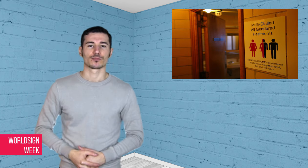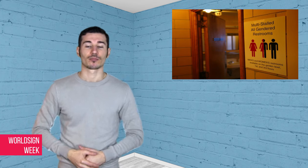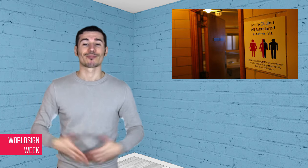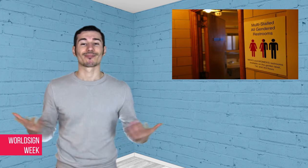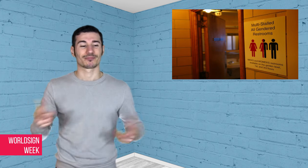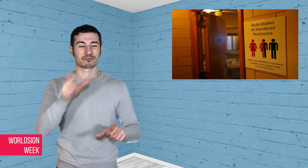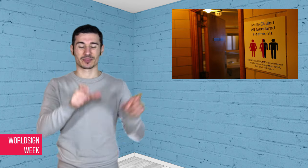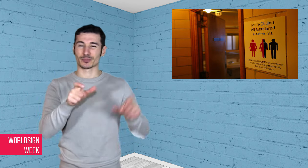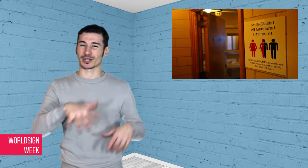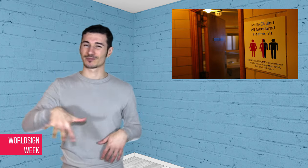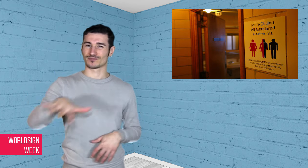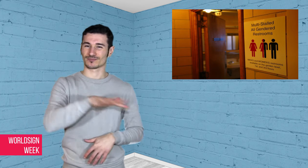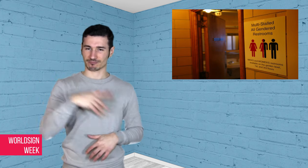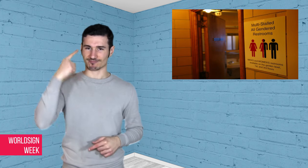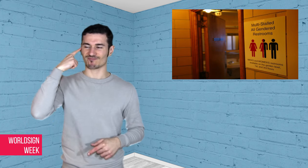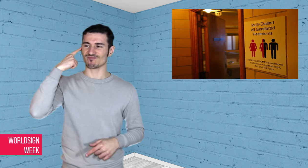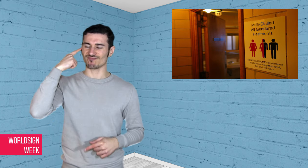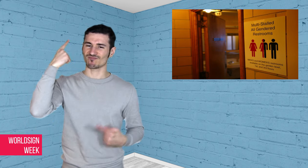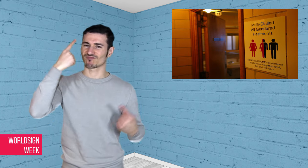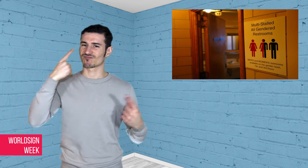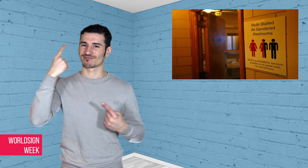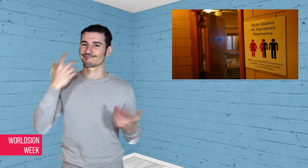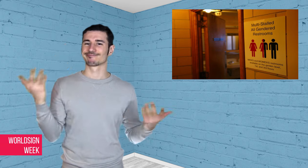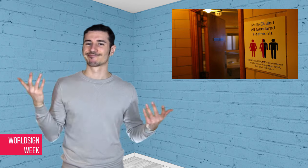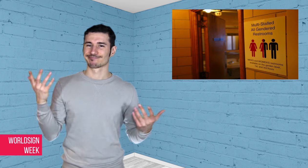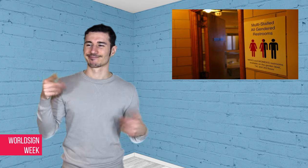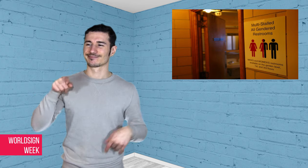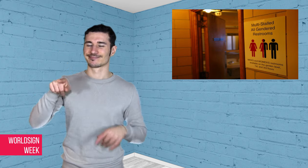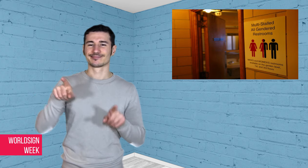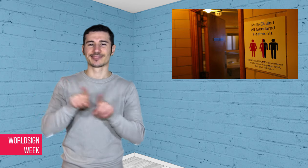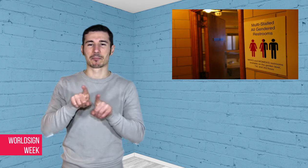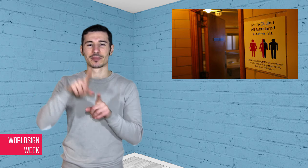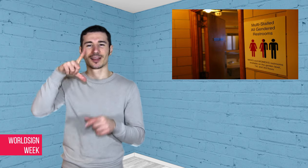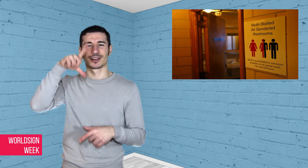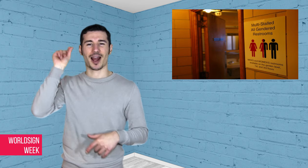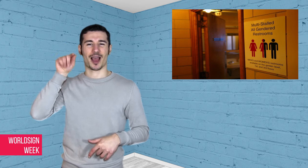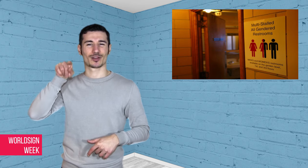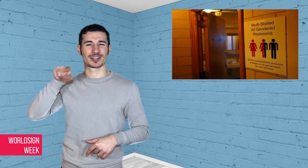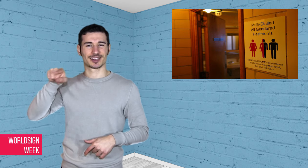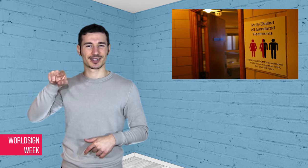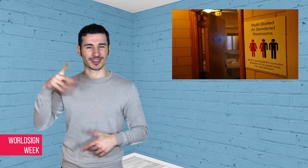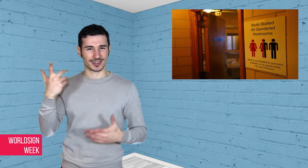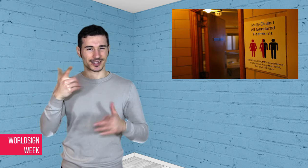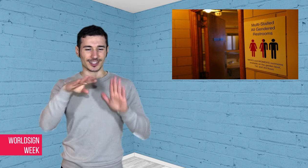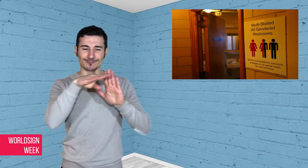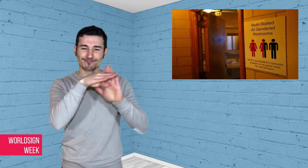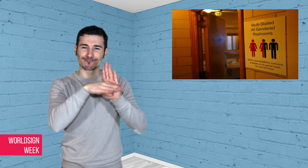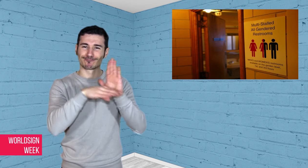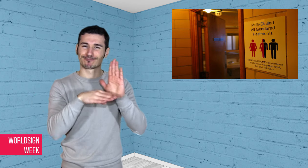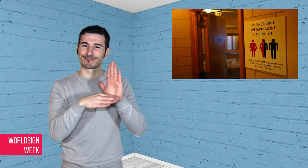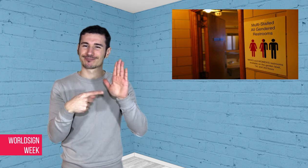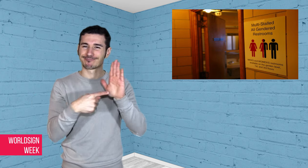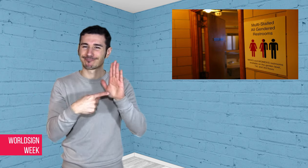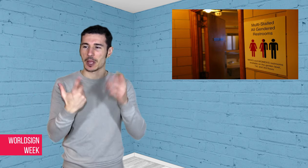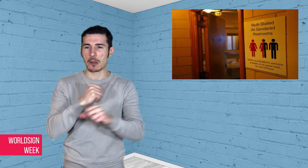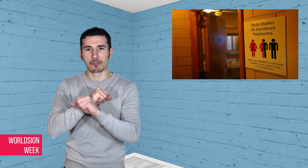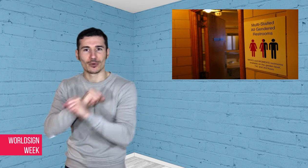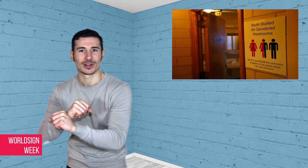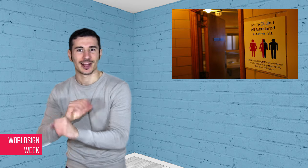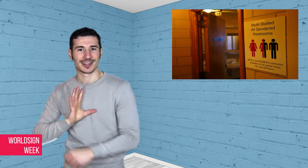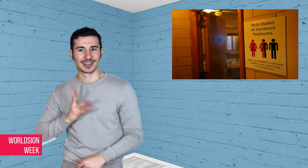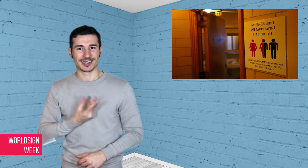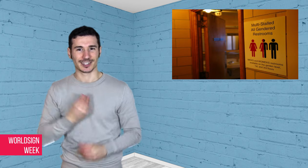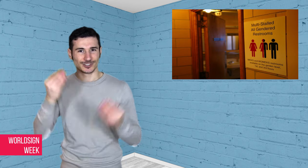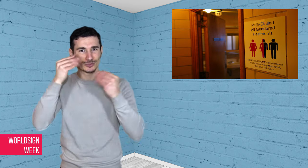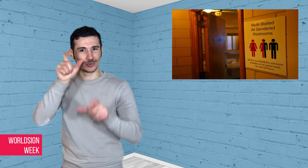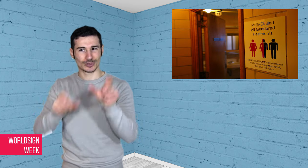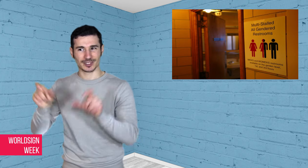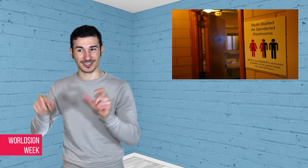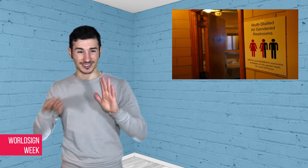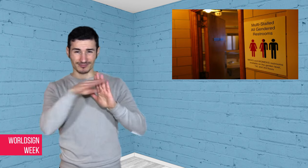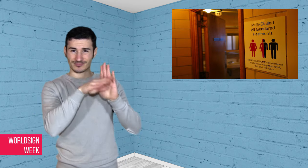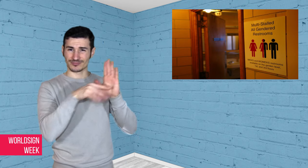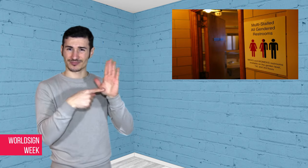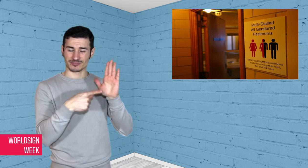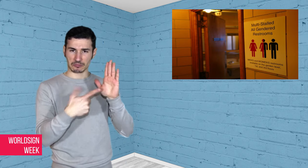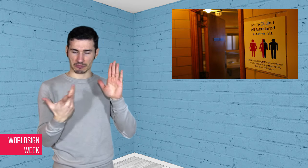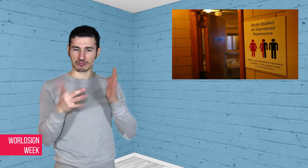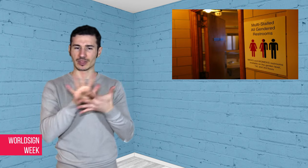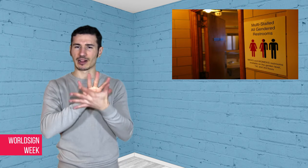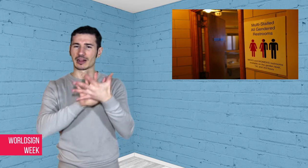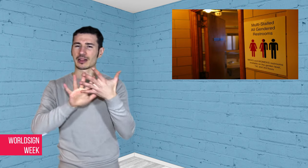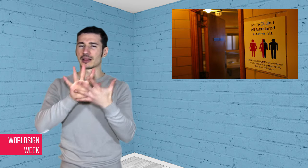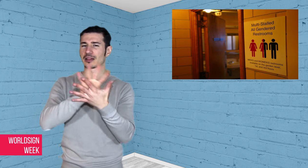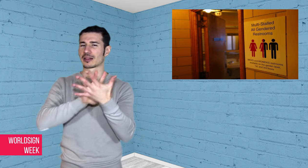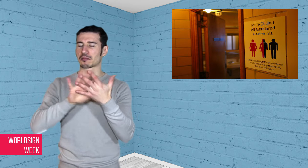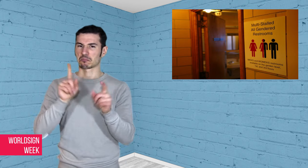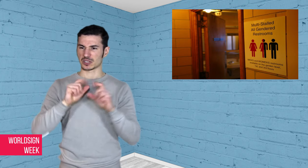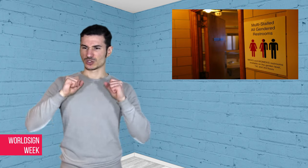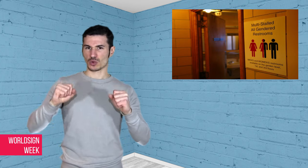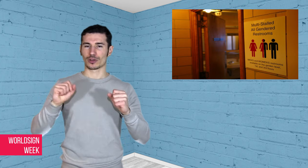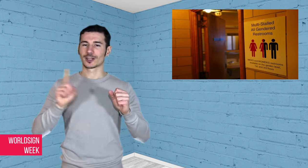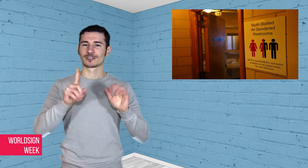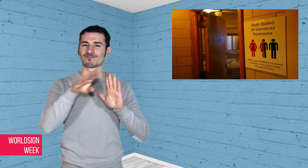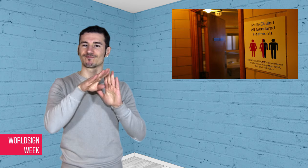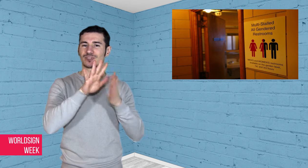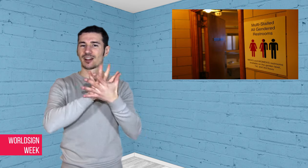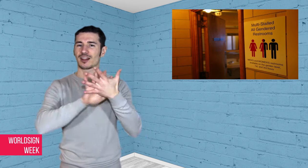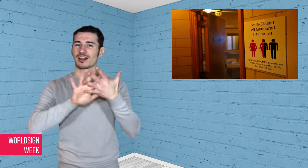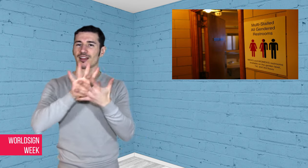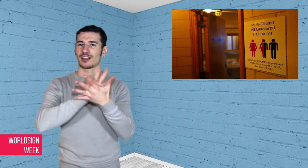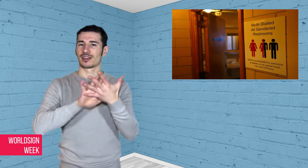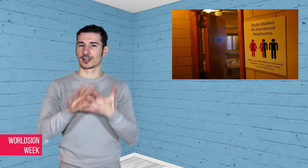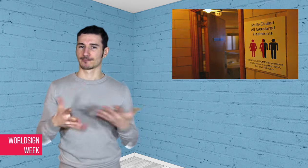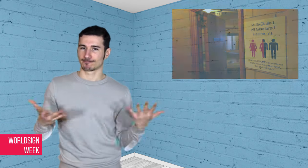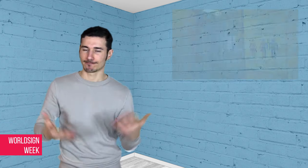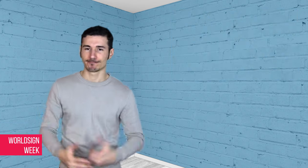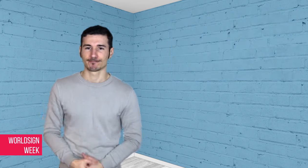rights of trans students.